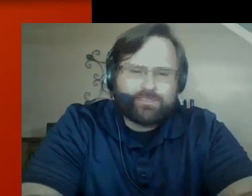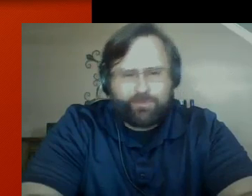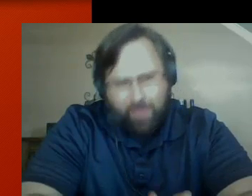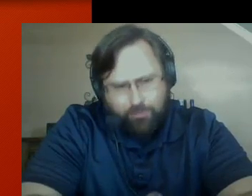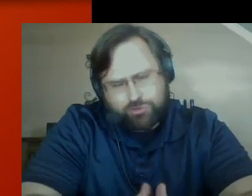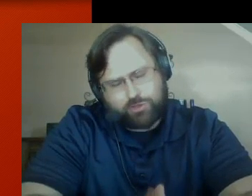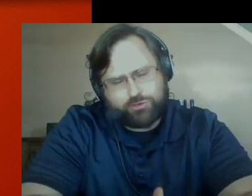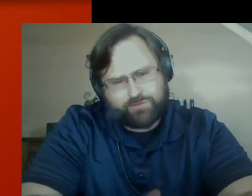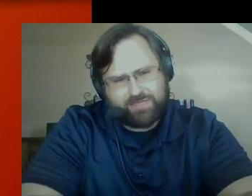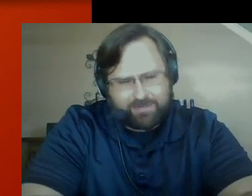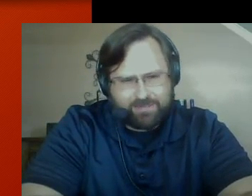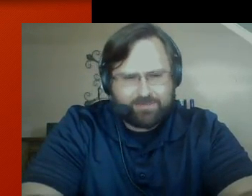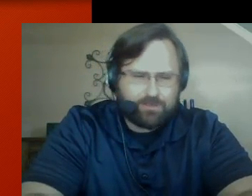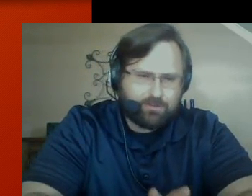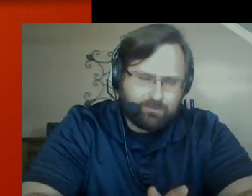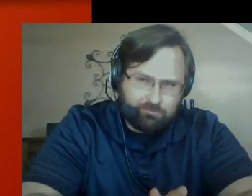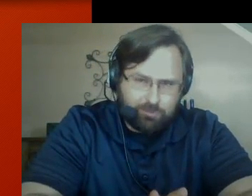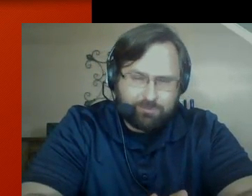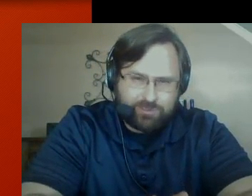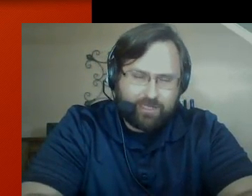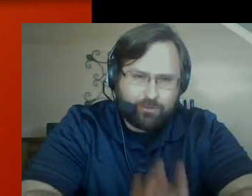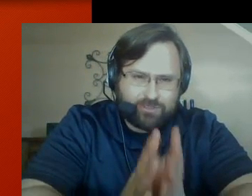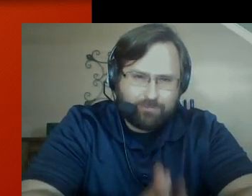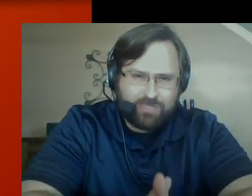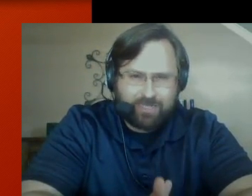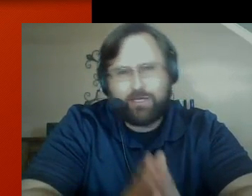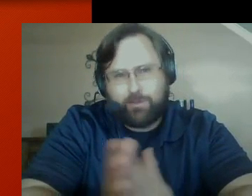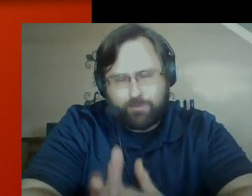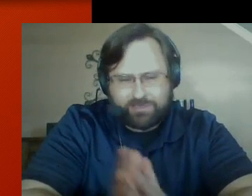some of the other structures of sentences in particular subject plus